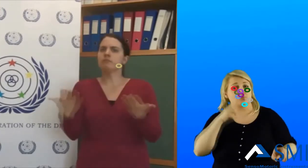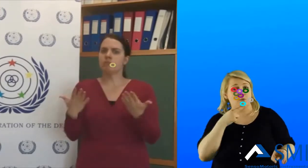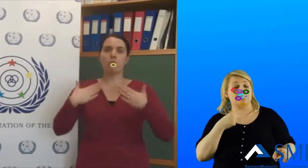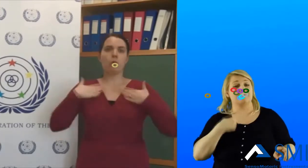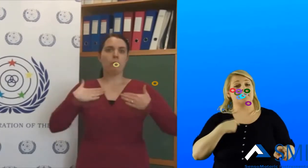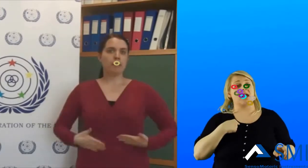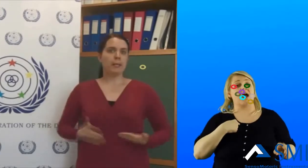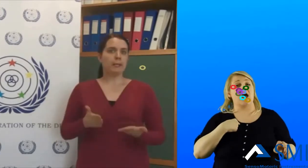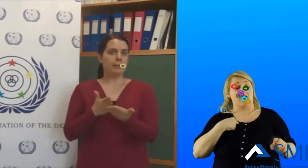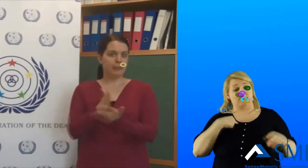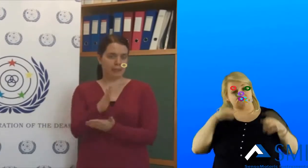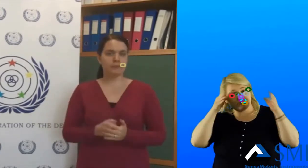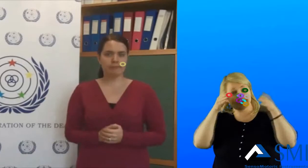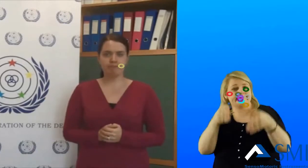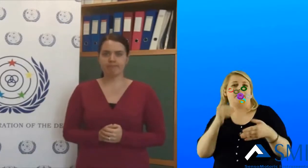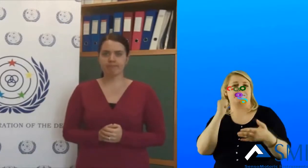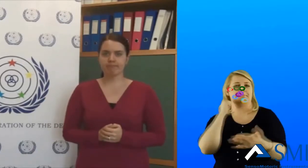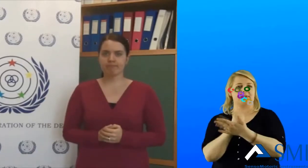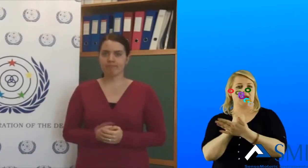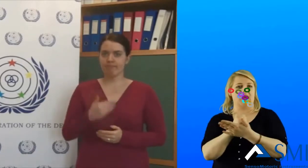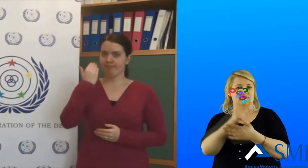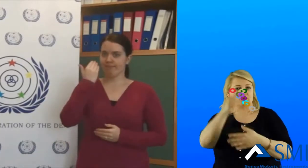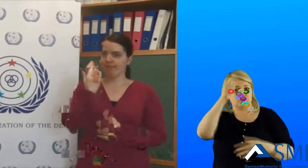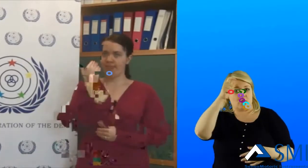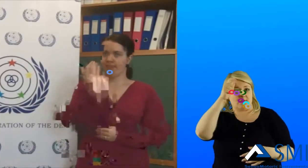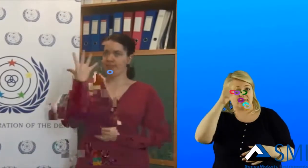This causes problems in the perception of a message by the person tested.